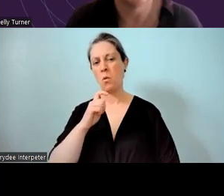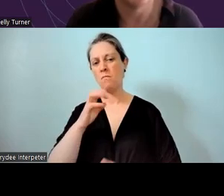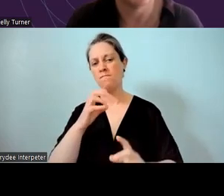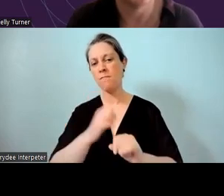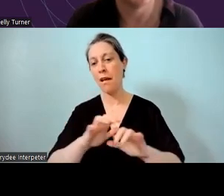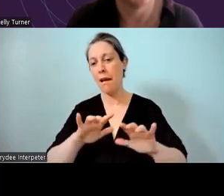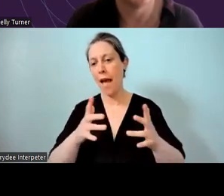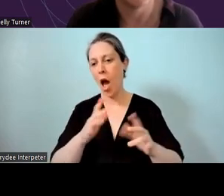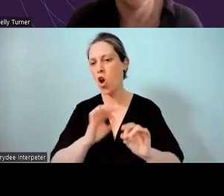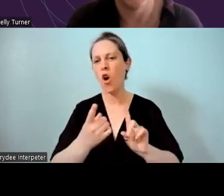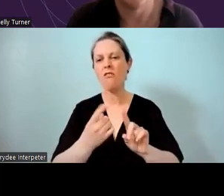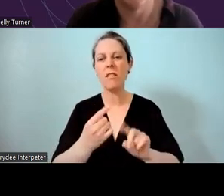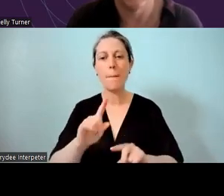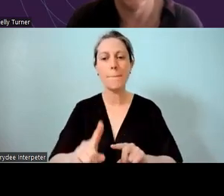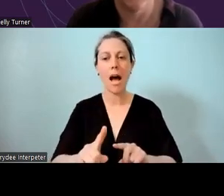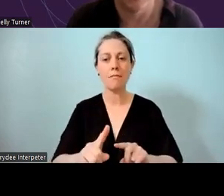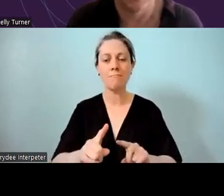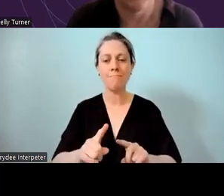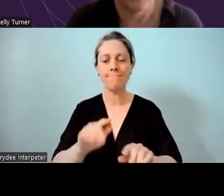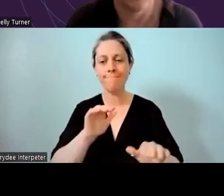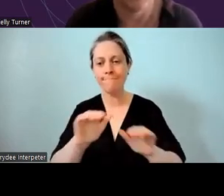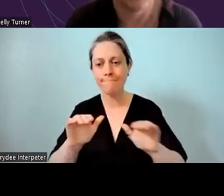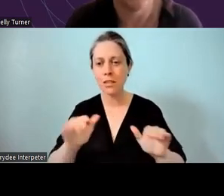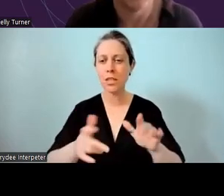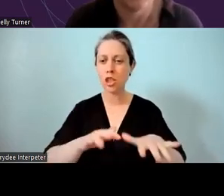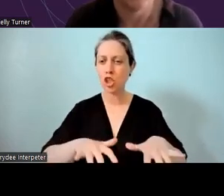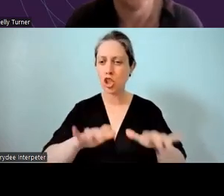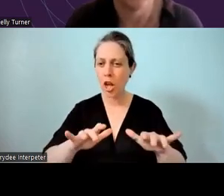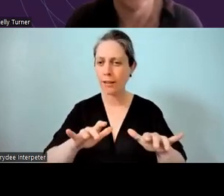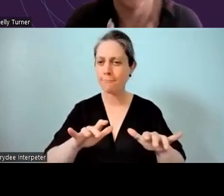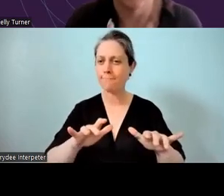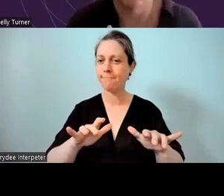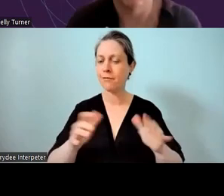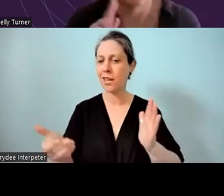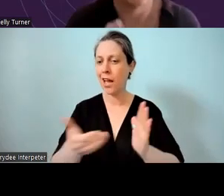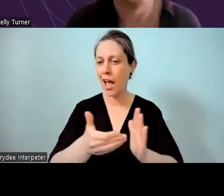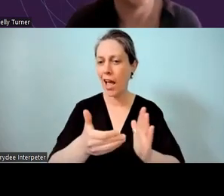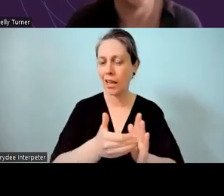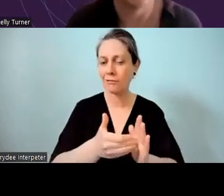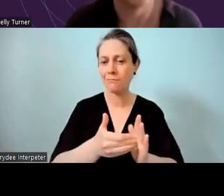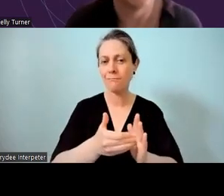to pop into the chat function at the bottom of your screen, just the little chat box.